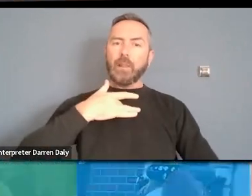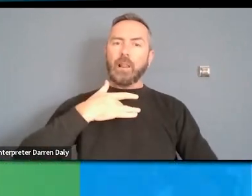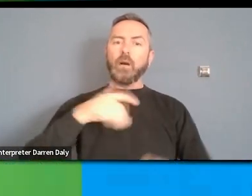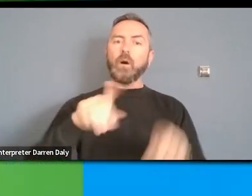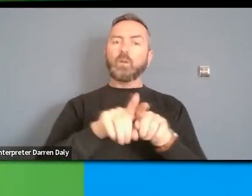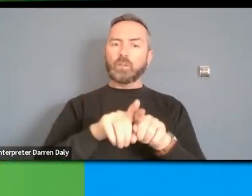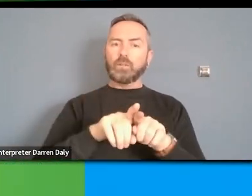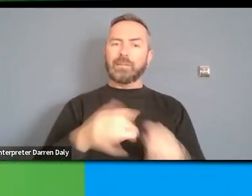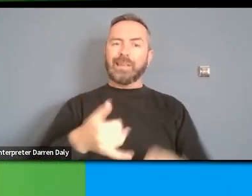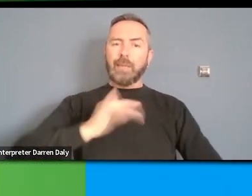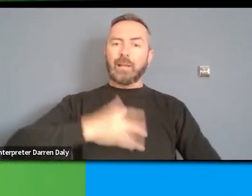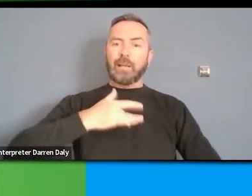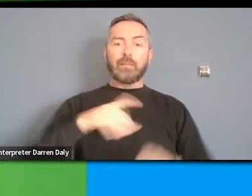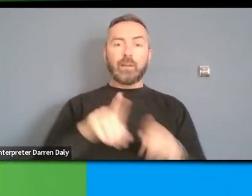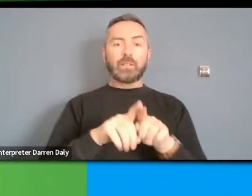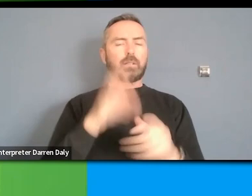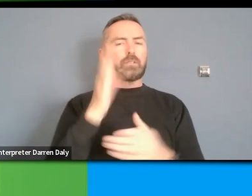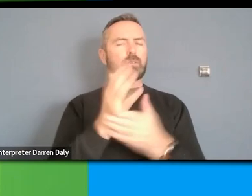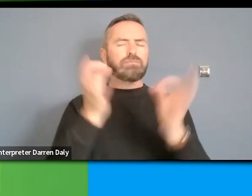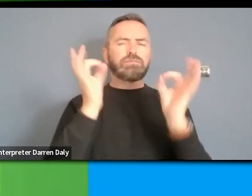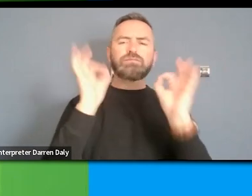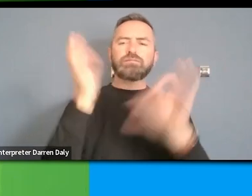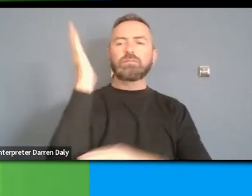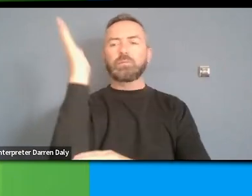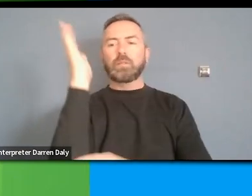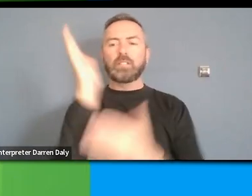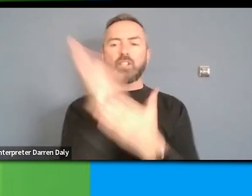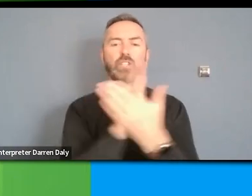We had some fantastic speakers sharing their stories on the day.